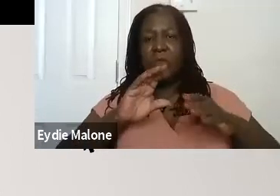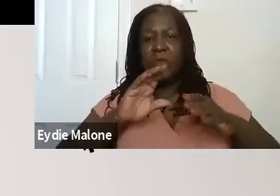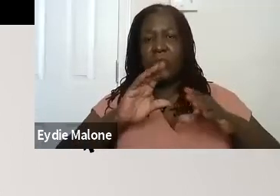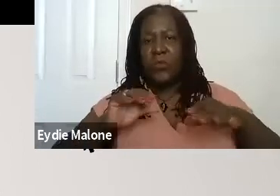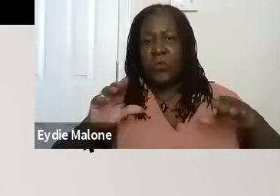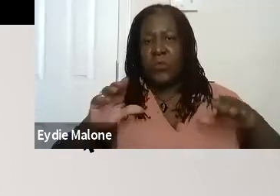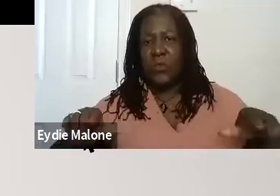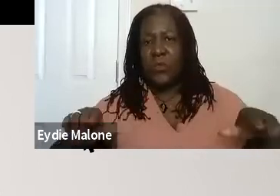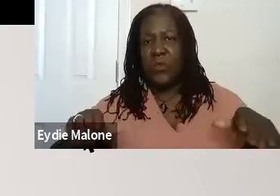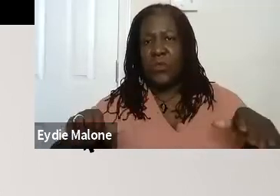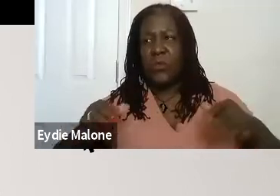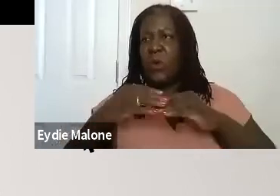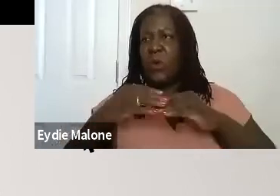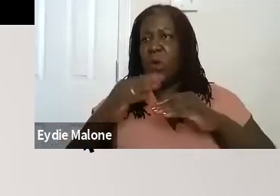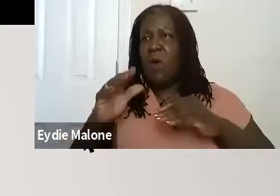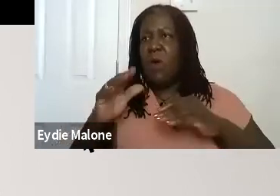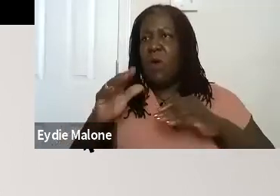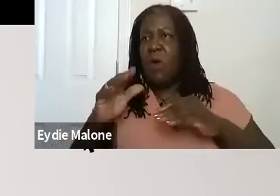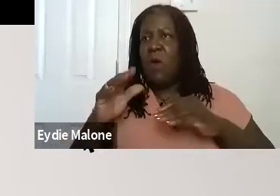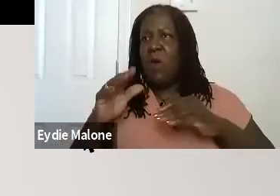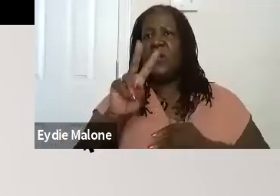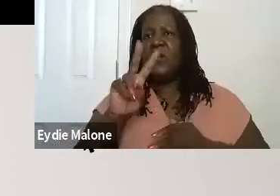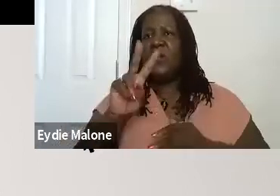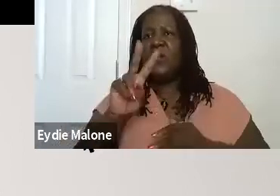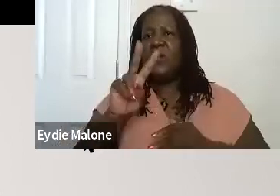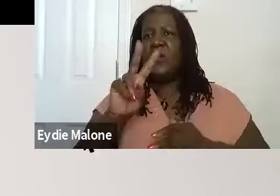looked at actually different doses compared against placebo and people who didn't get